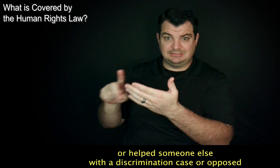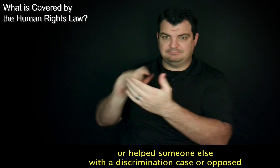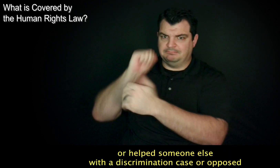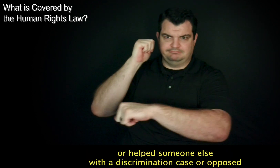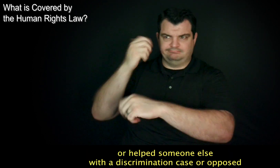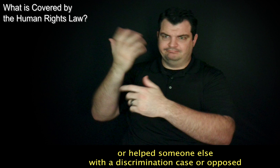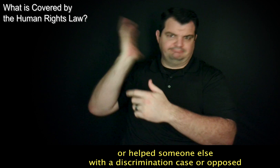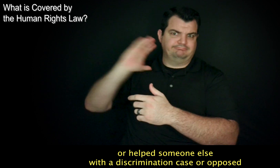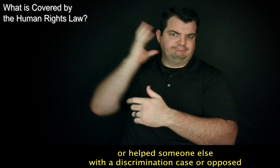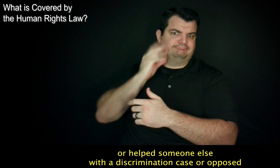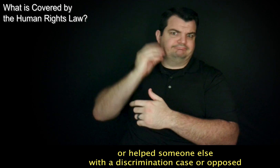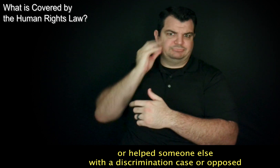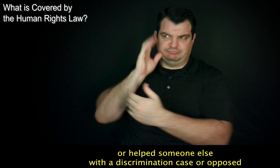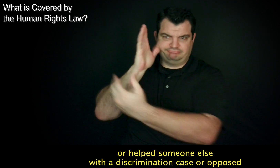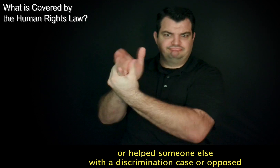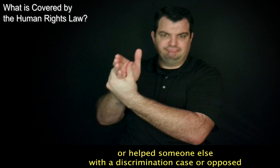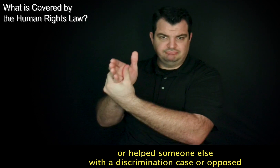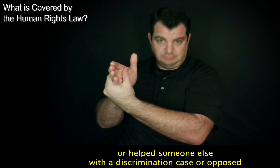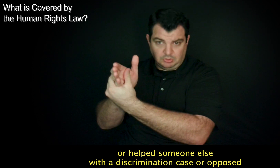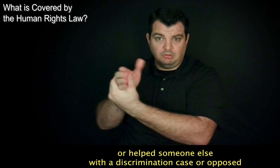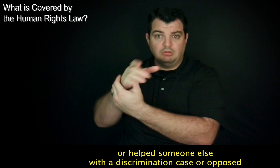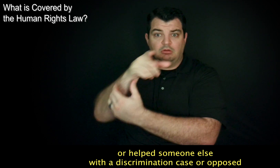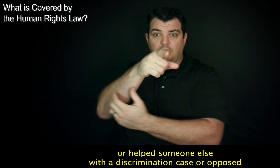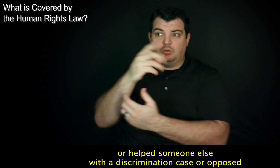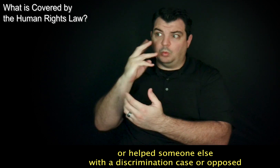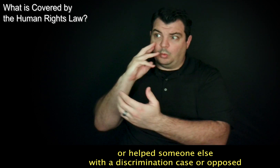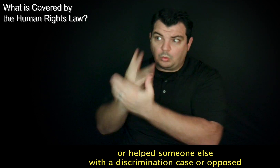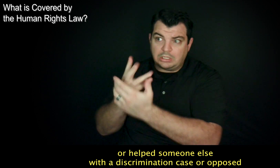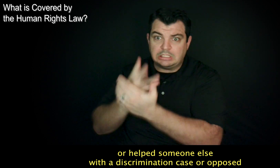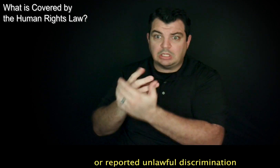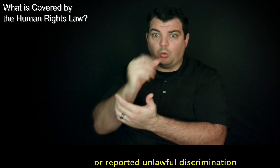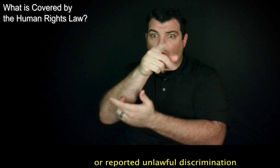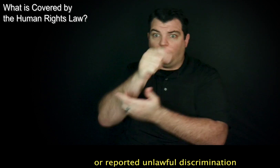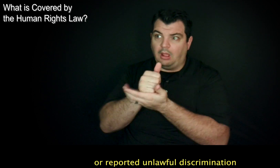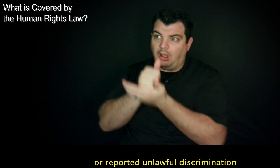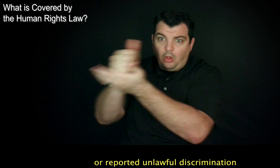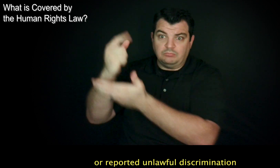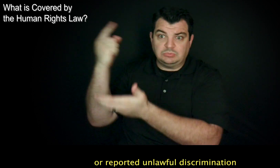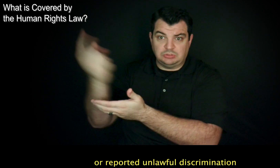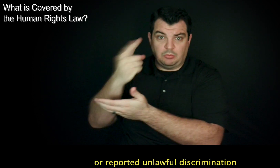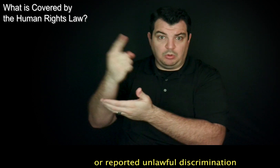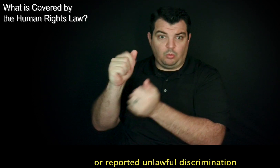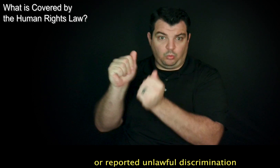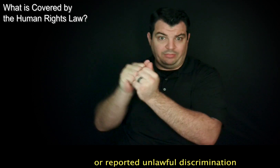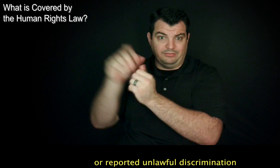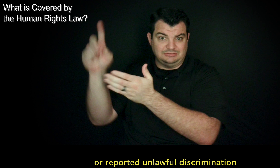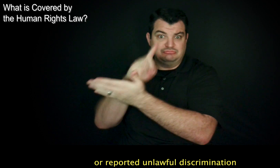or helped someone else with a discrimination case or opposed or reported unlawful discrimination